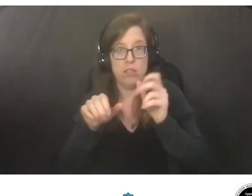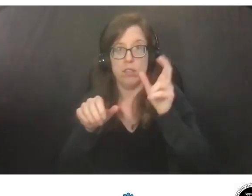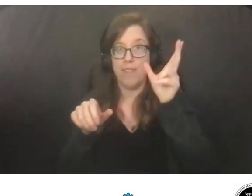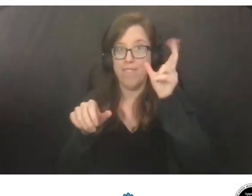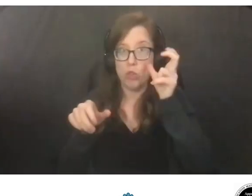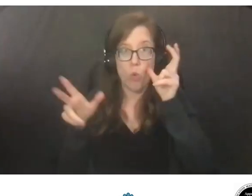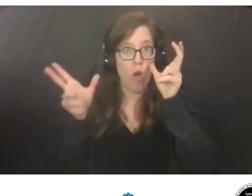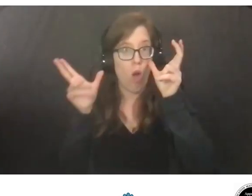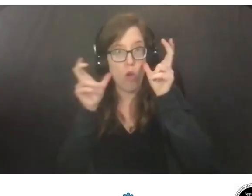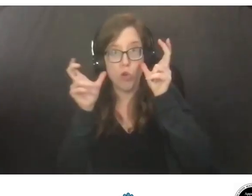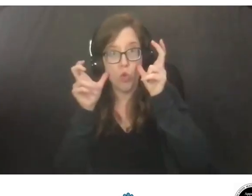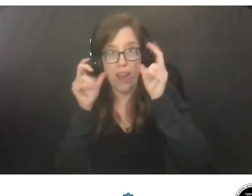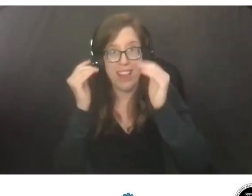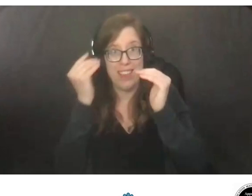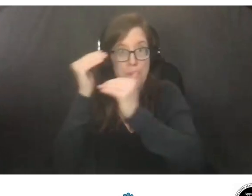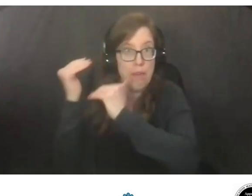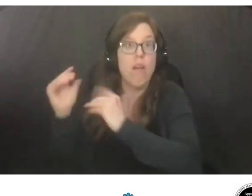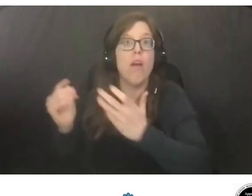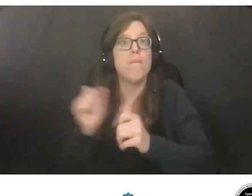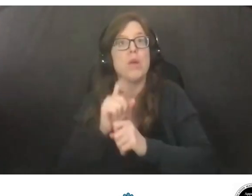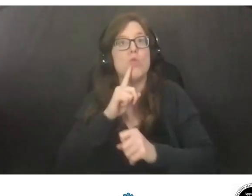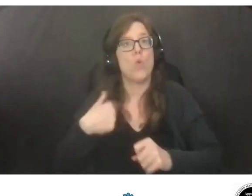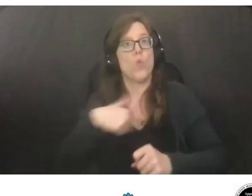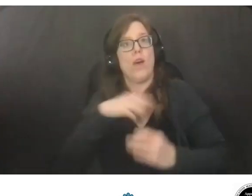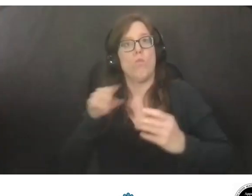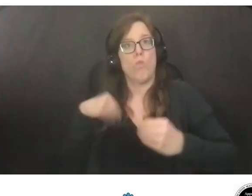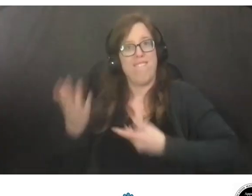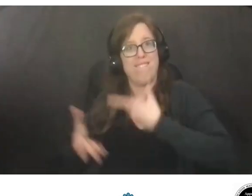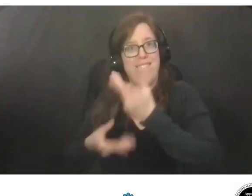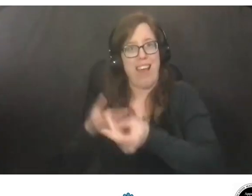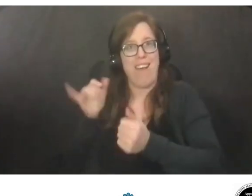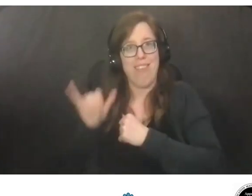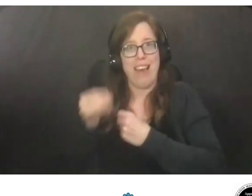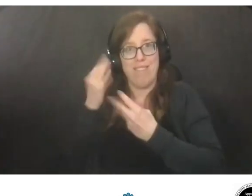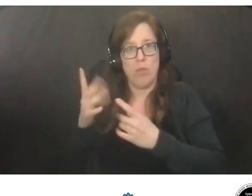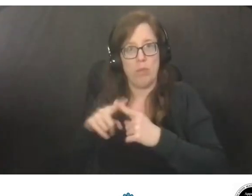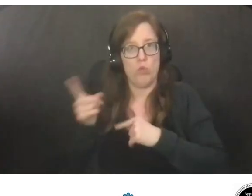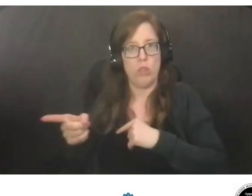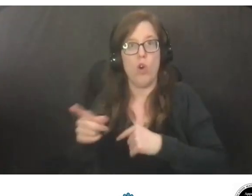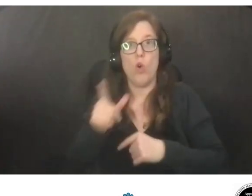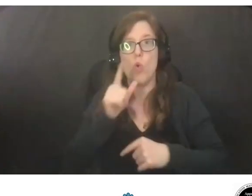or auditory, that we're providing that to them. And again, that's often the Intervener